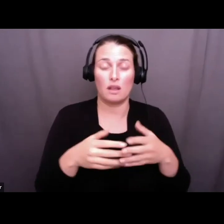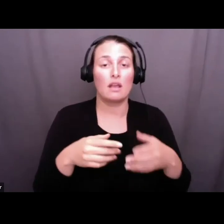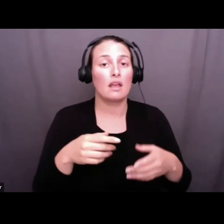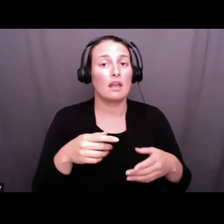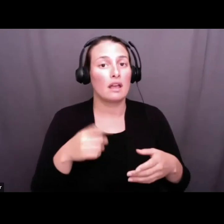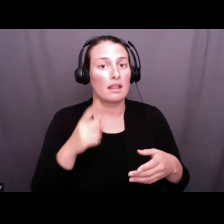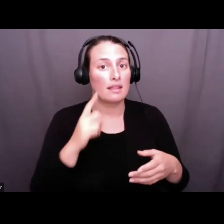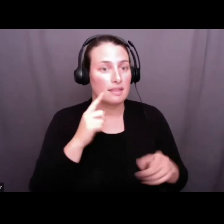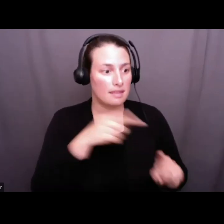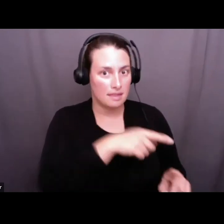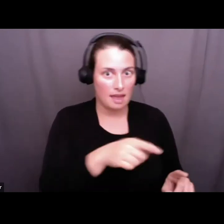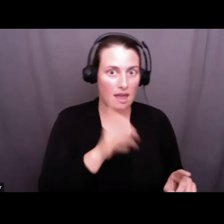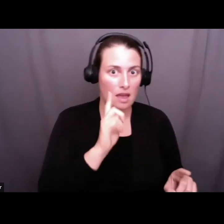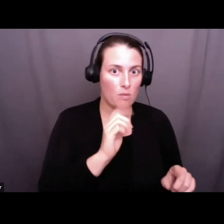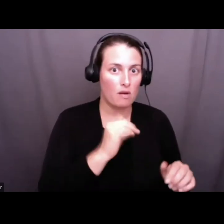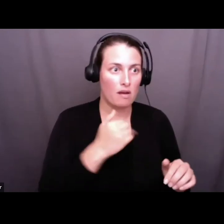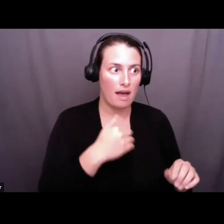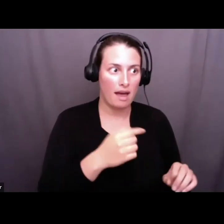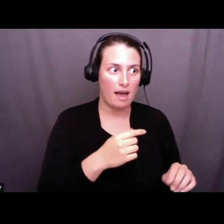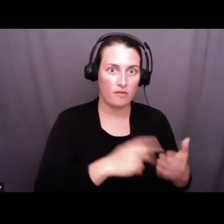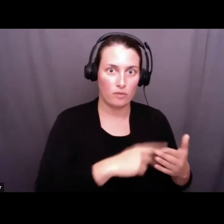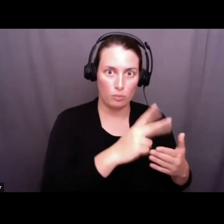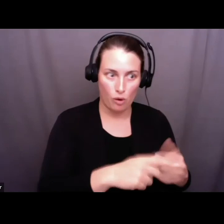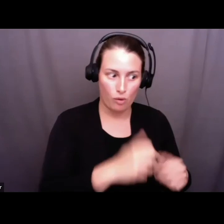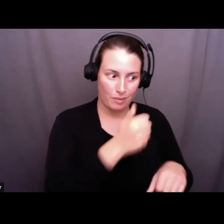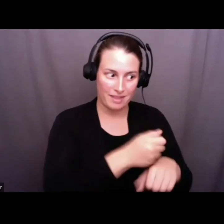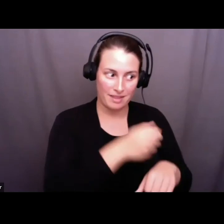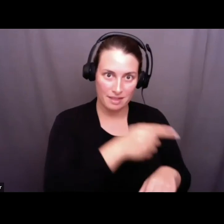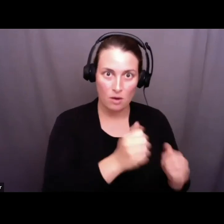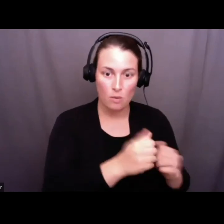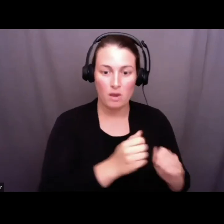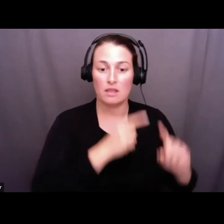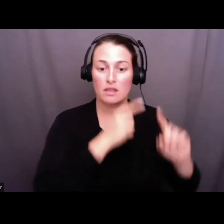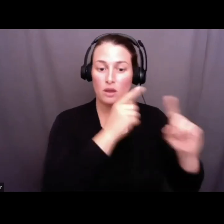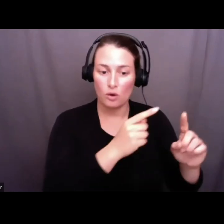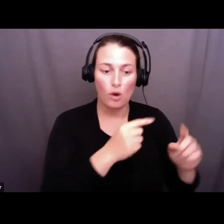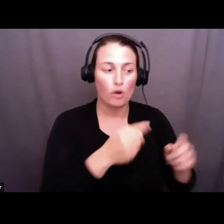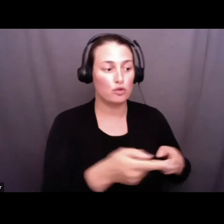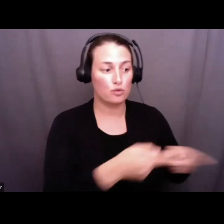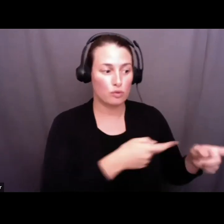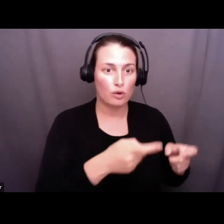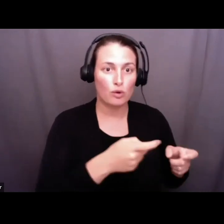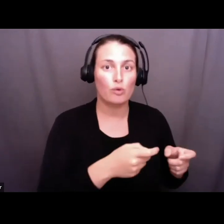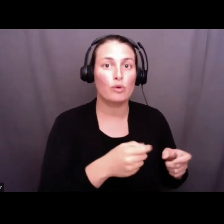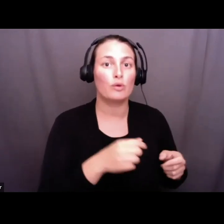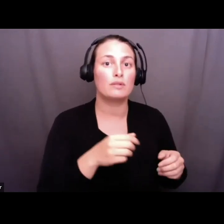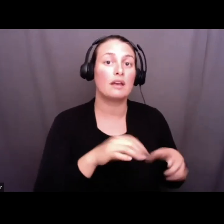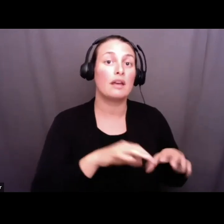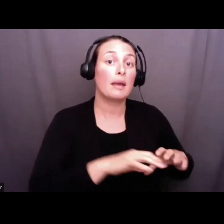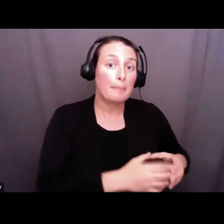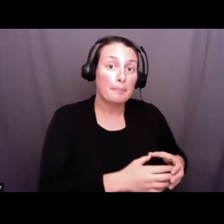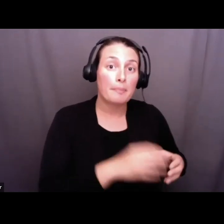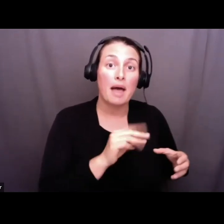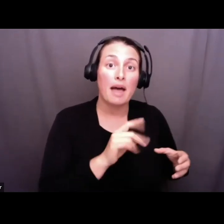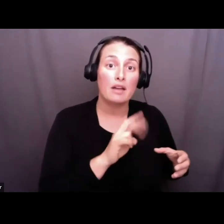available from this program, to recruit outstanding underrepresented minority faculty, and provide